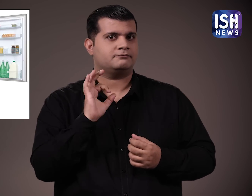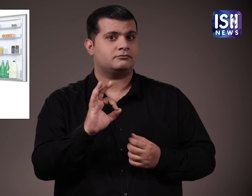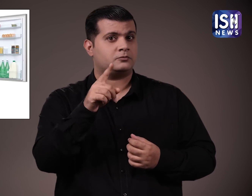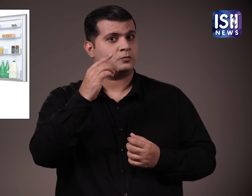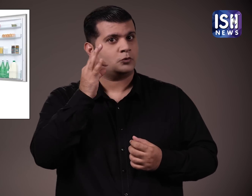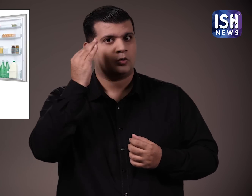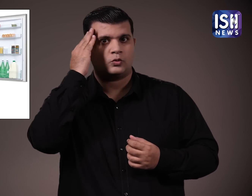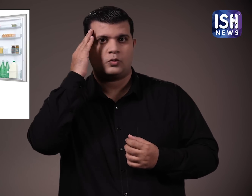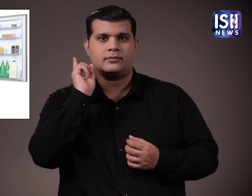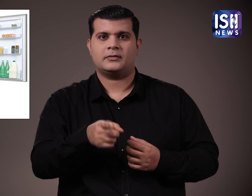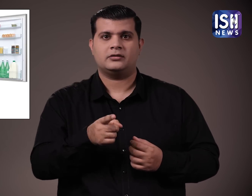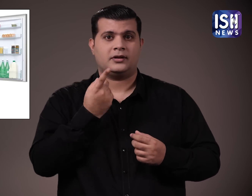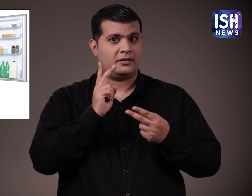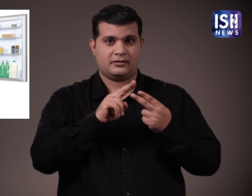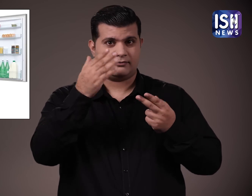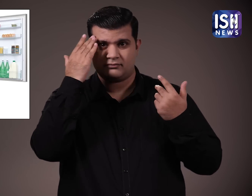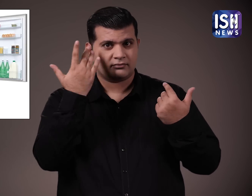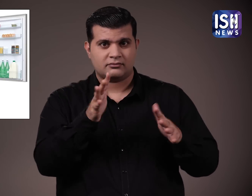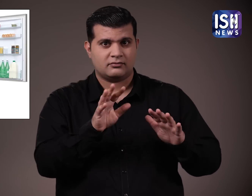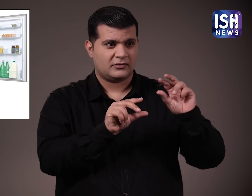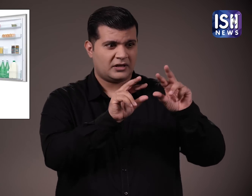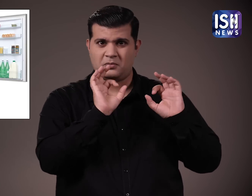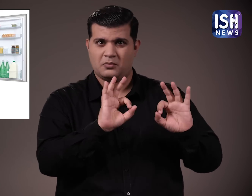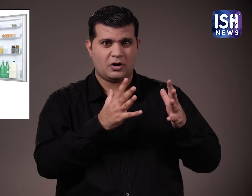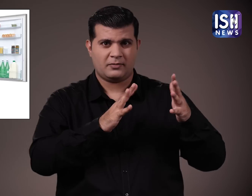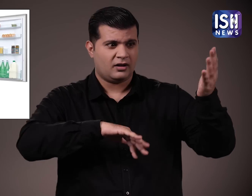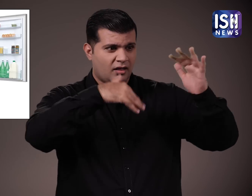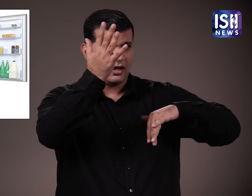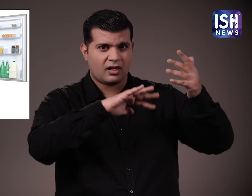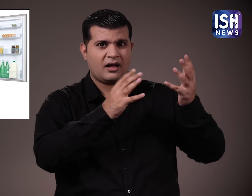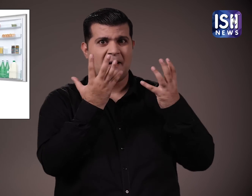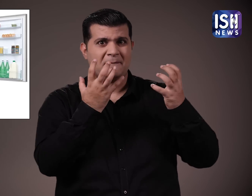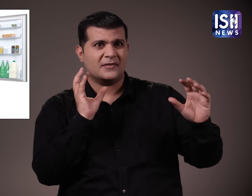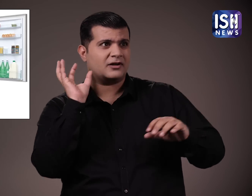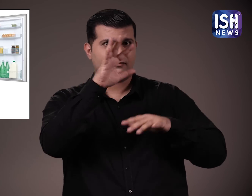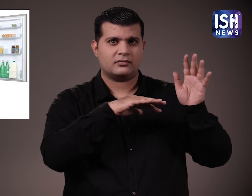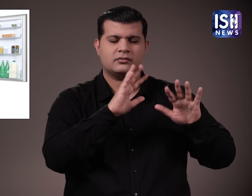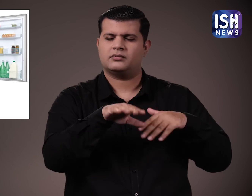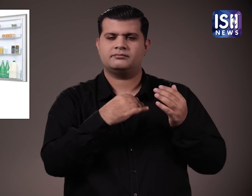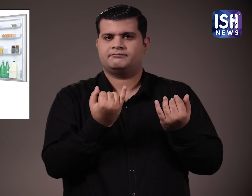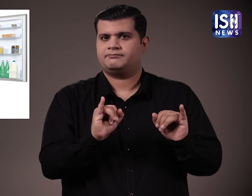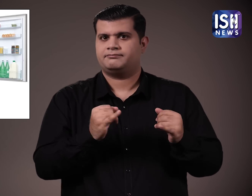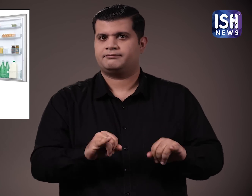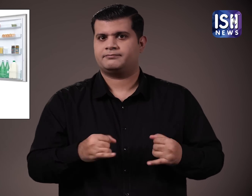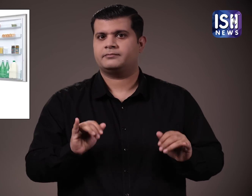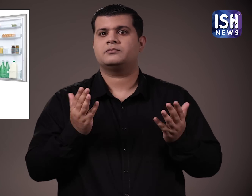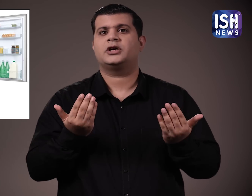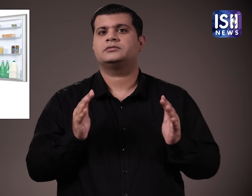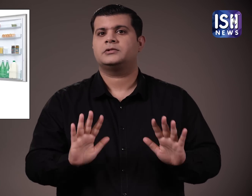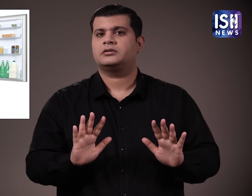This is important to know. If you don't set the temperature and overload the refrigerator then the food can get spoilt.